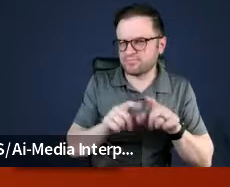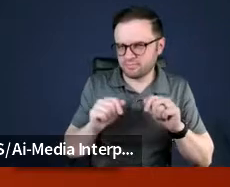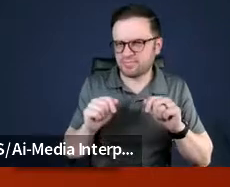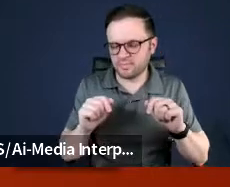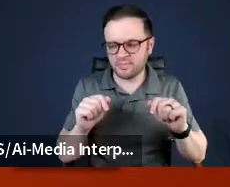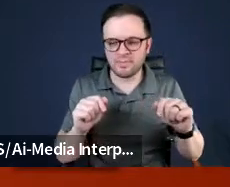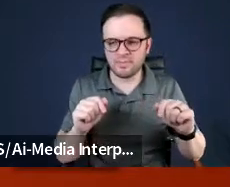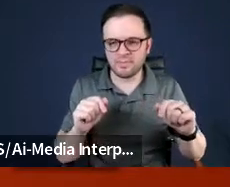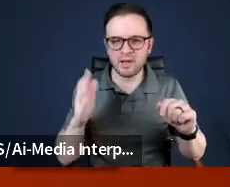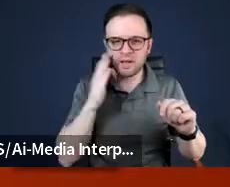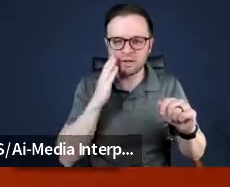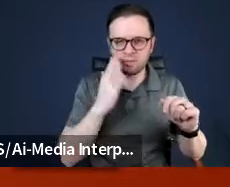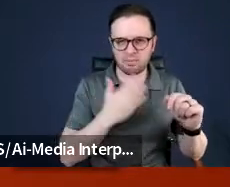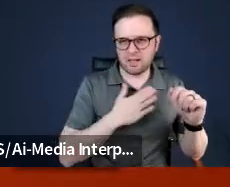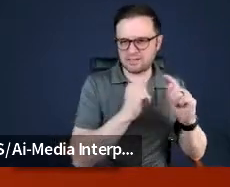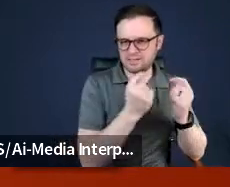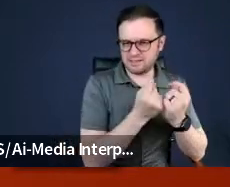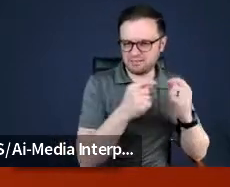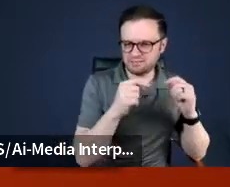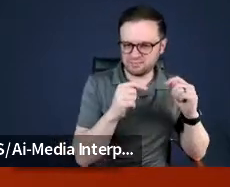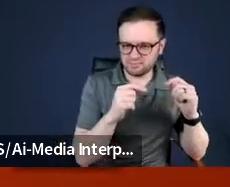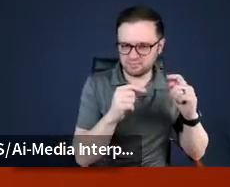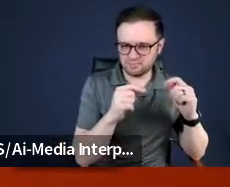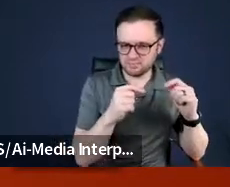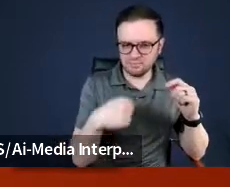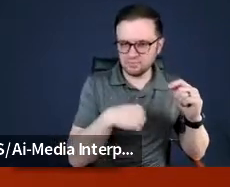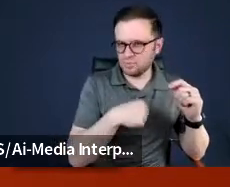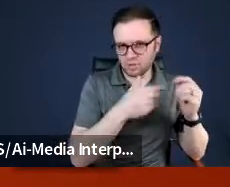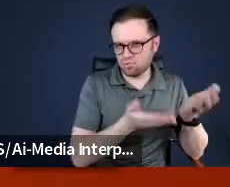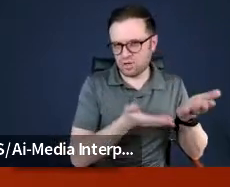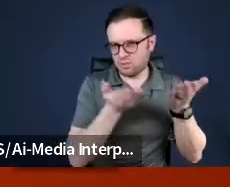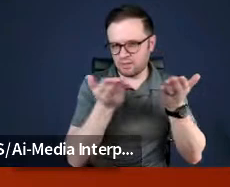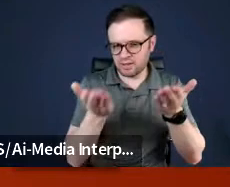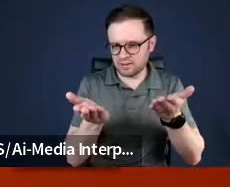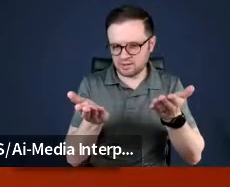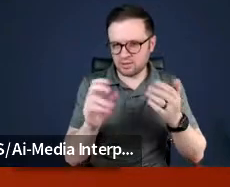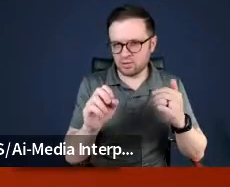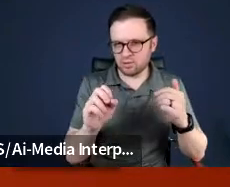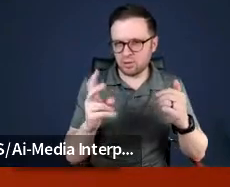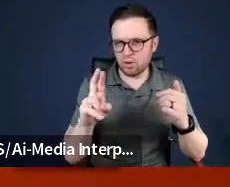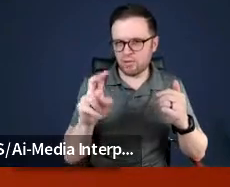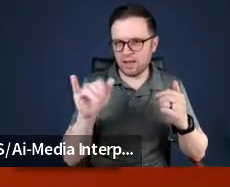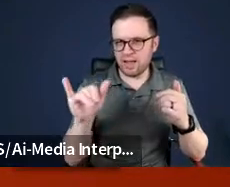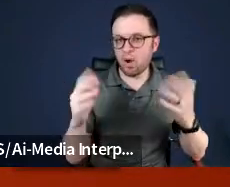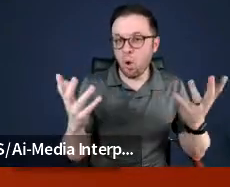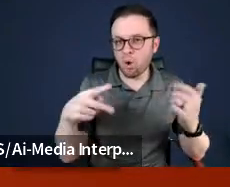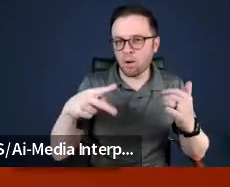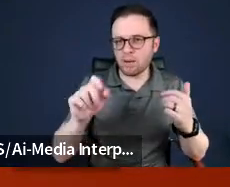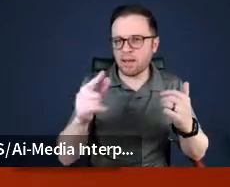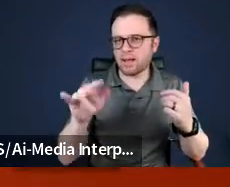Yeah, I'm definitely in agreement, I know that my little team, we are not recommending